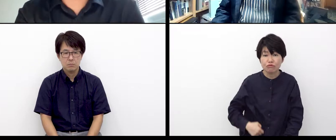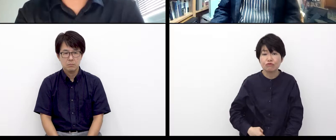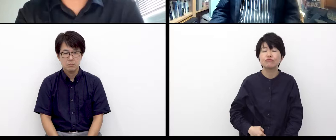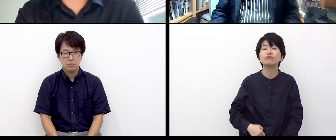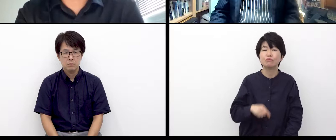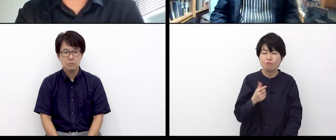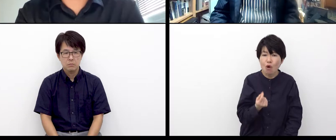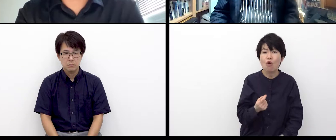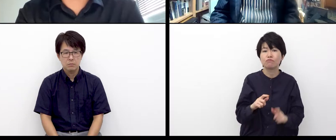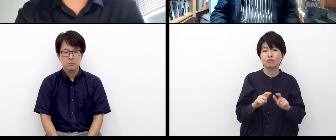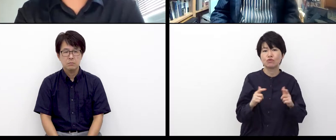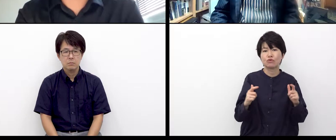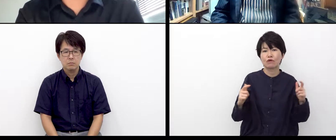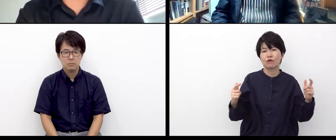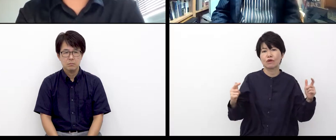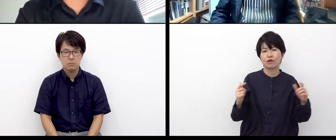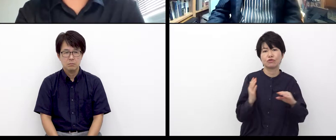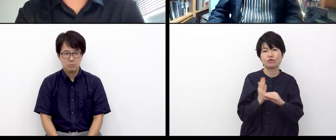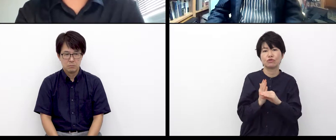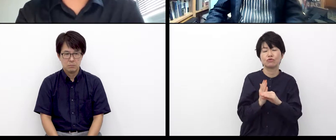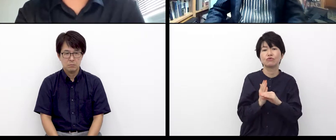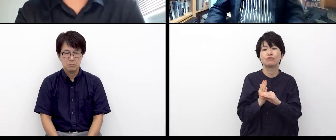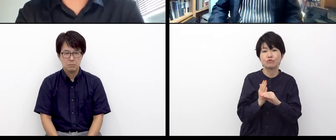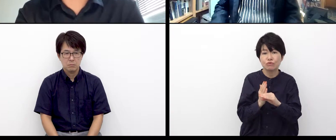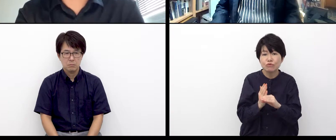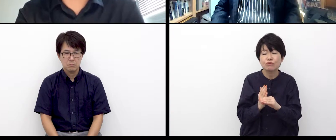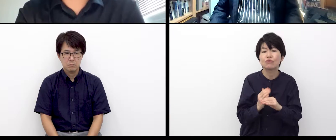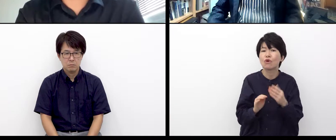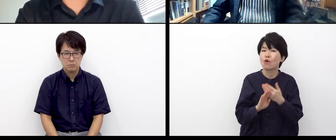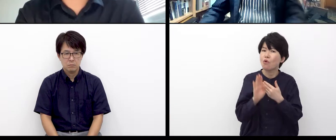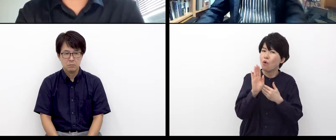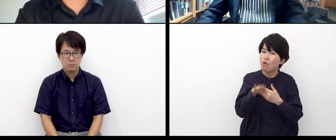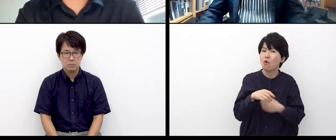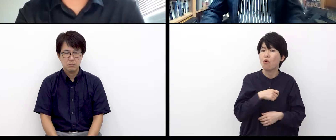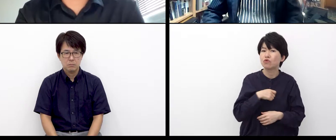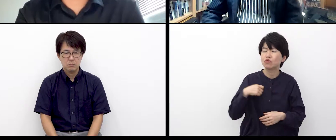they are increasing in China.